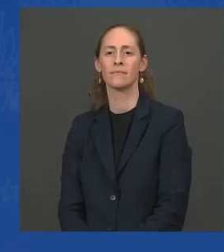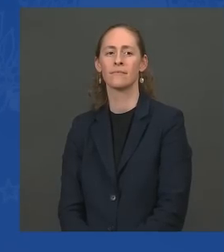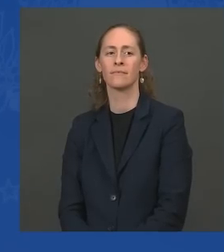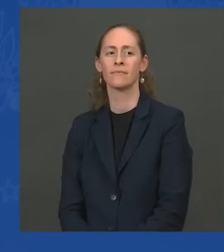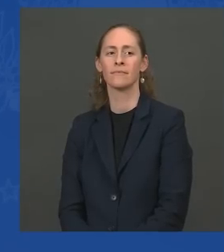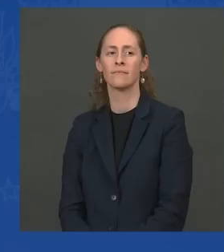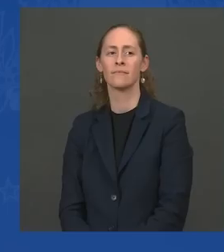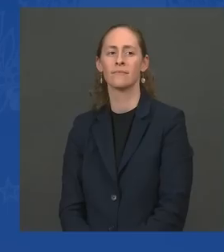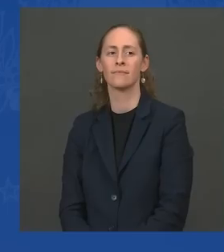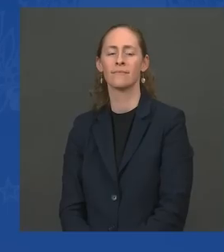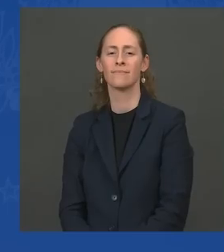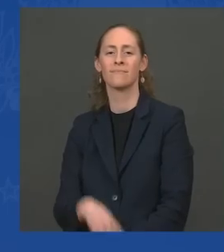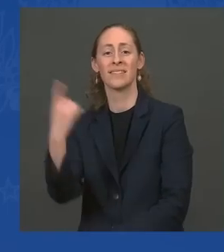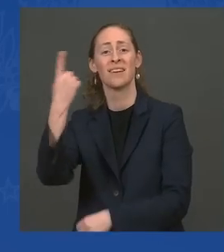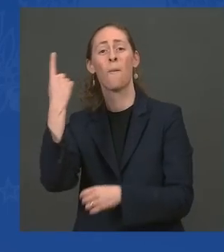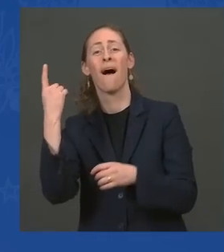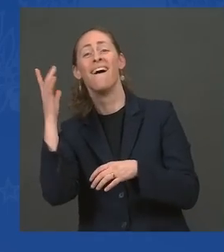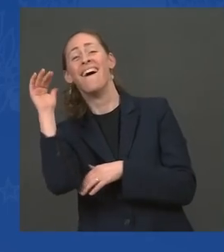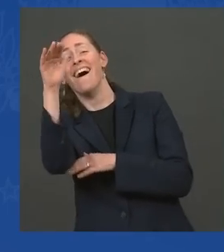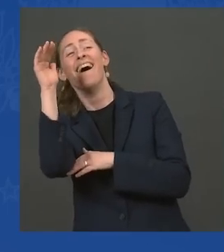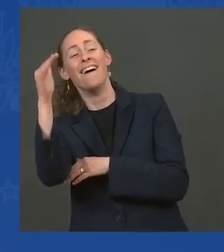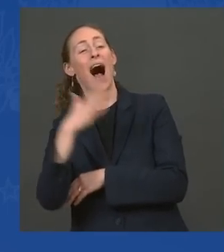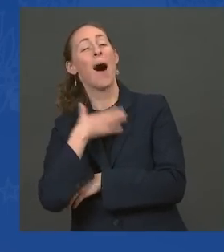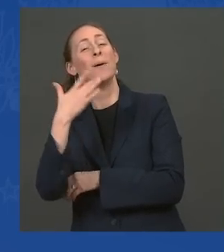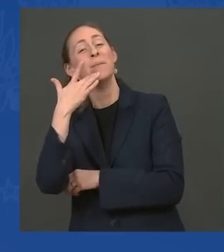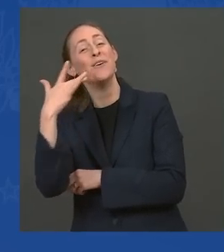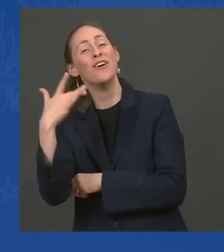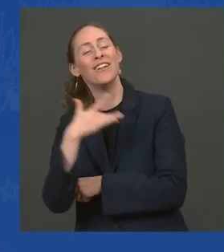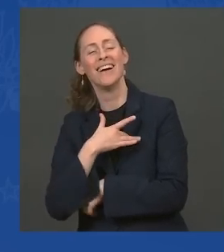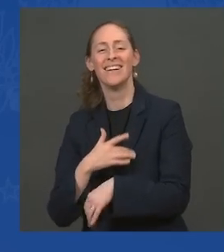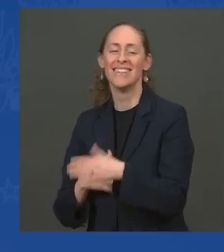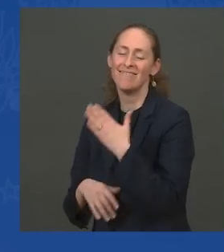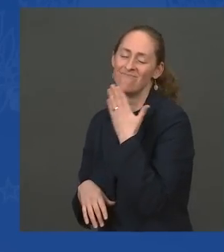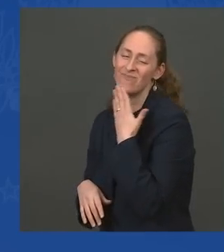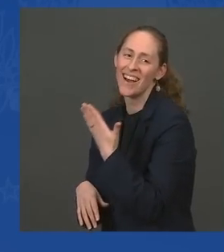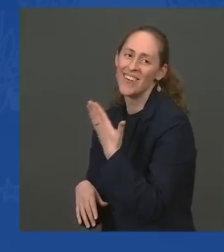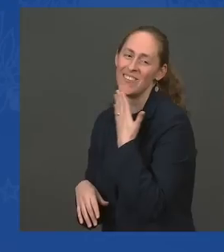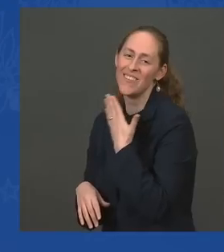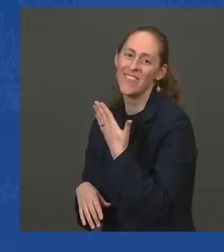Ray Curry: Thank you. Thank you and thank you, Mary.